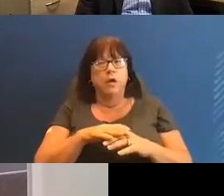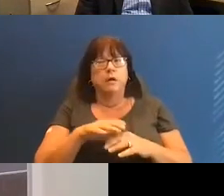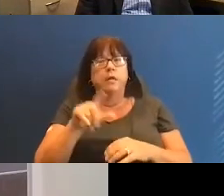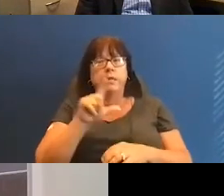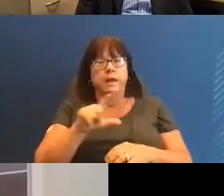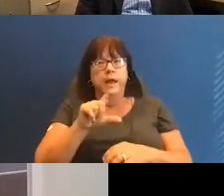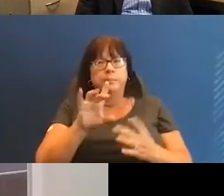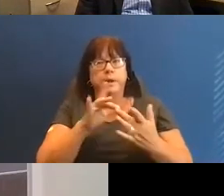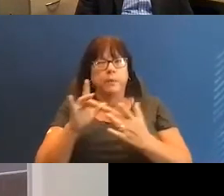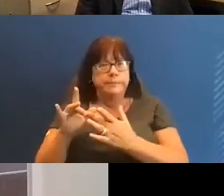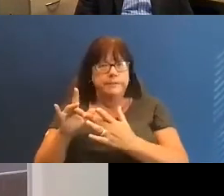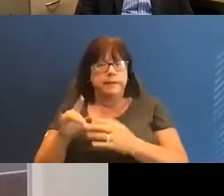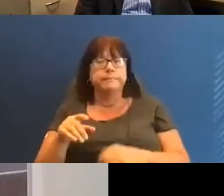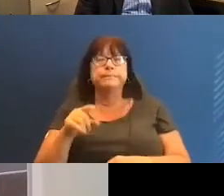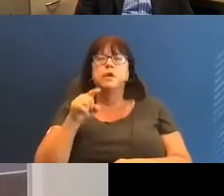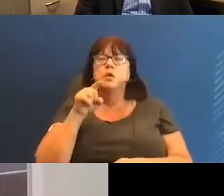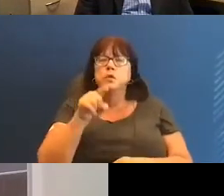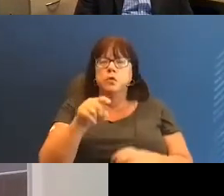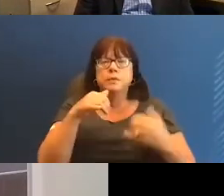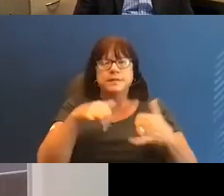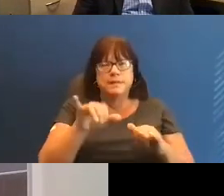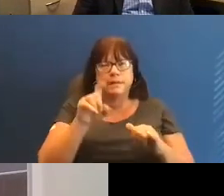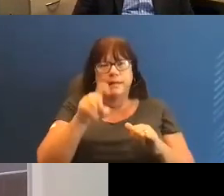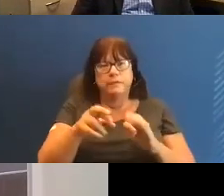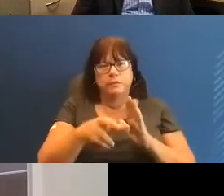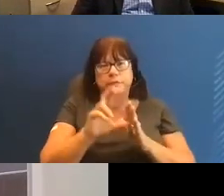you of course will still need to review any OER that you want to consider using to